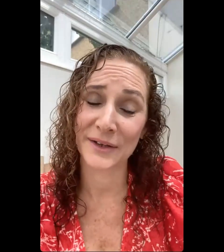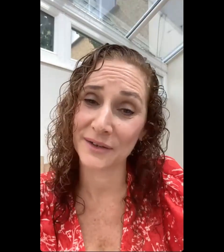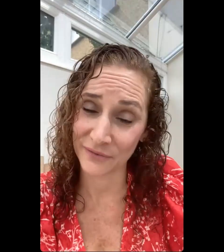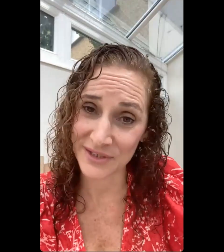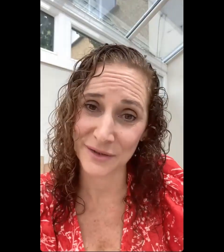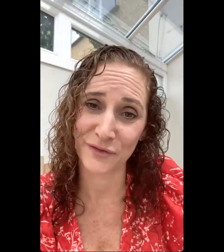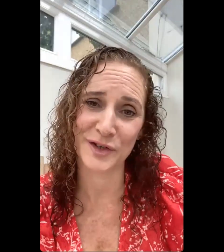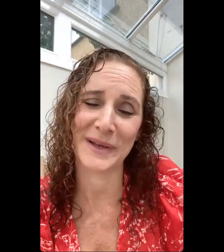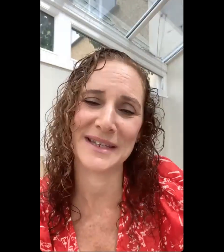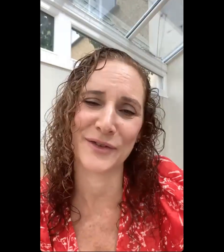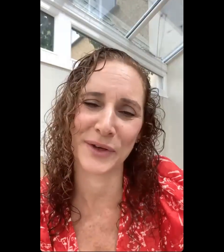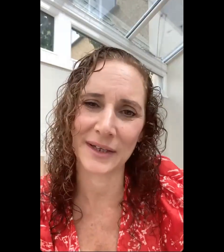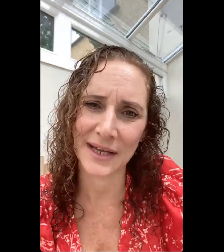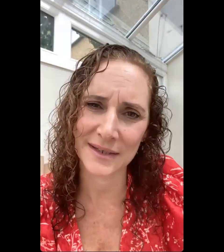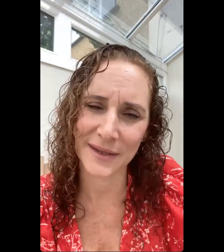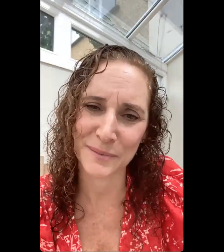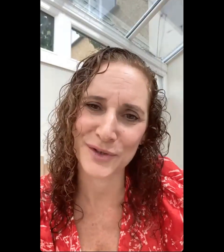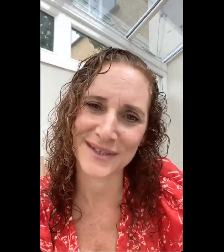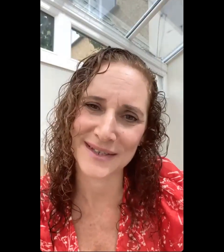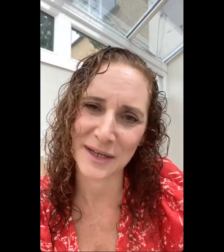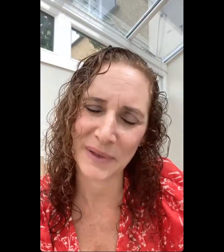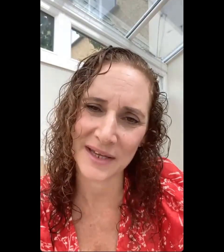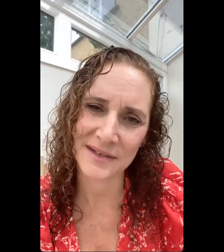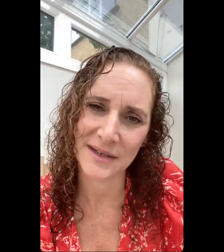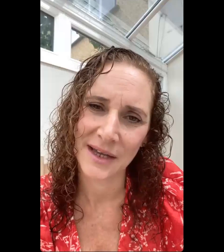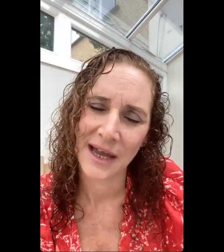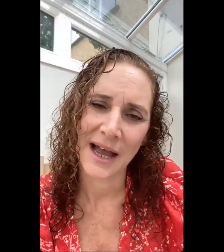and obviously in the first place, even recognising that abuse is taking place.